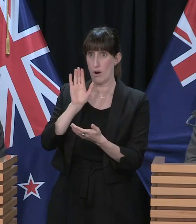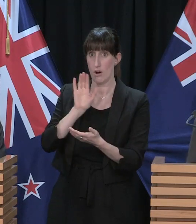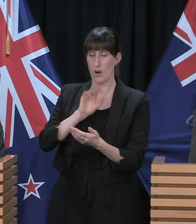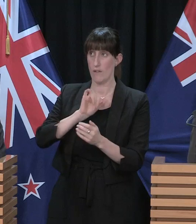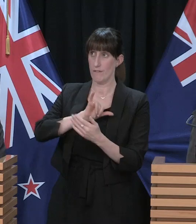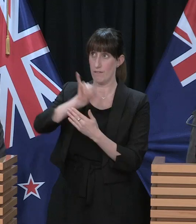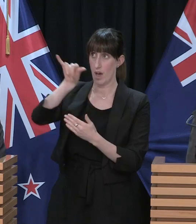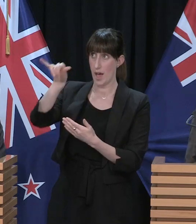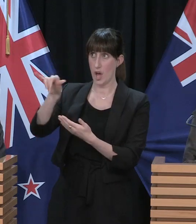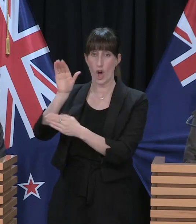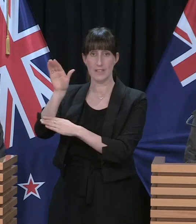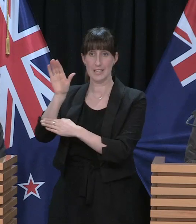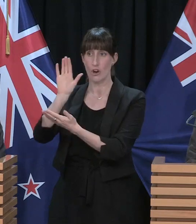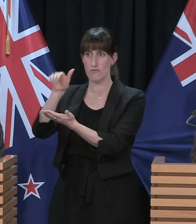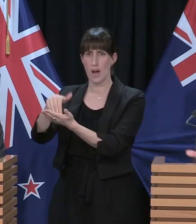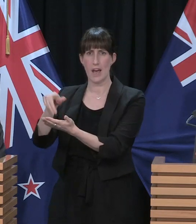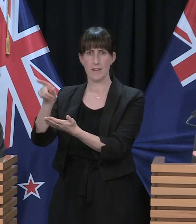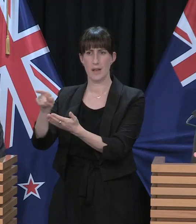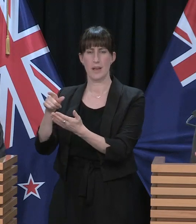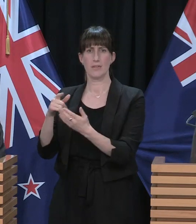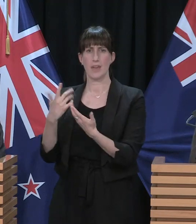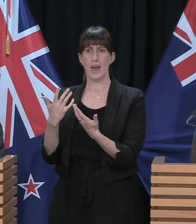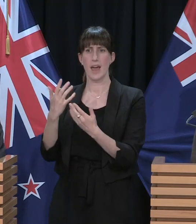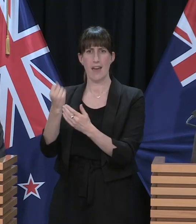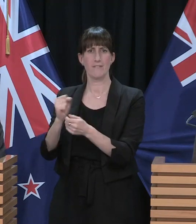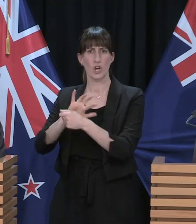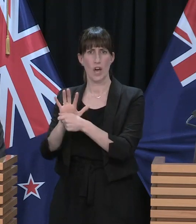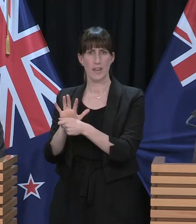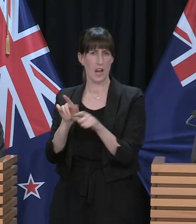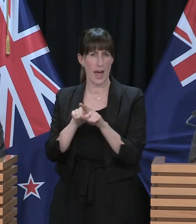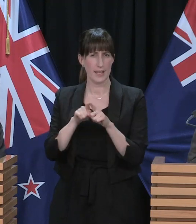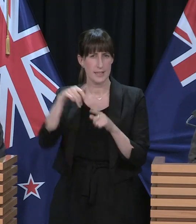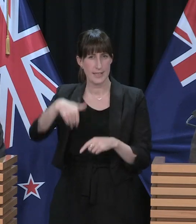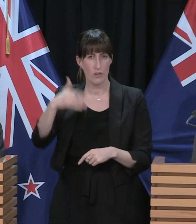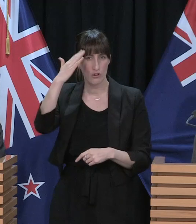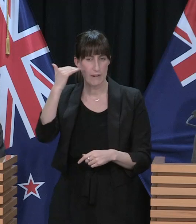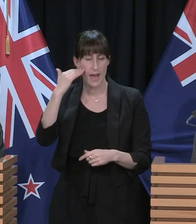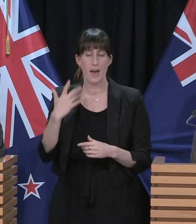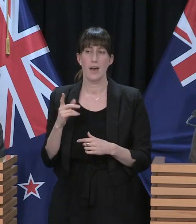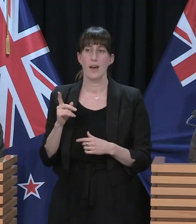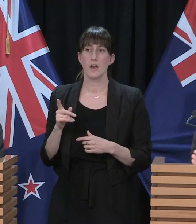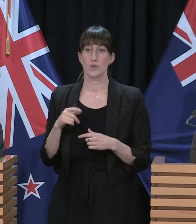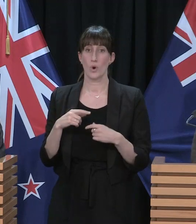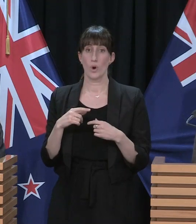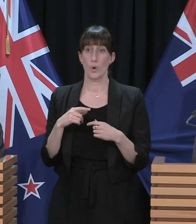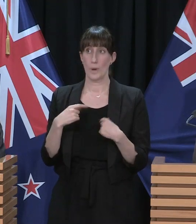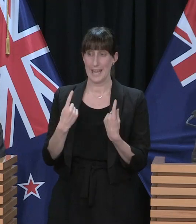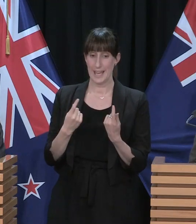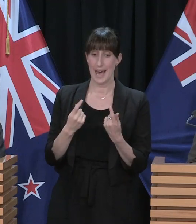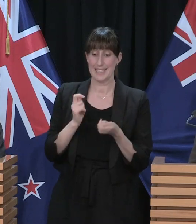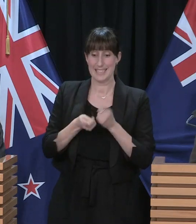who are returning positive tests as they arrive if other countries. So, we're testing all their possible close